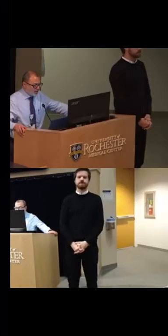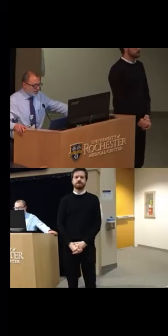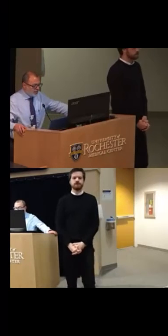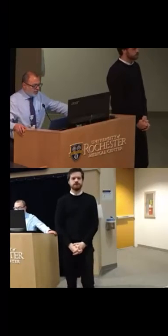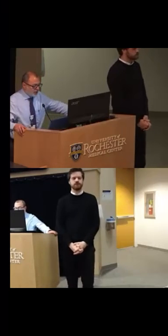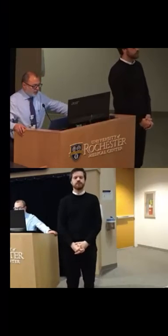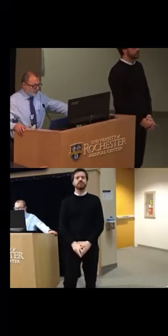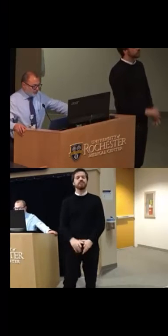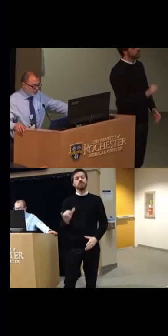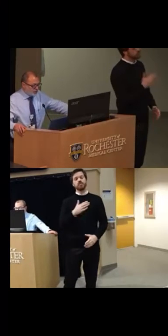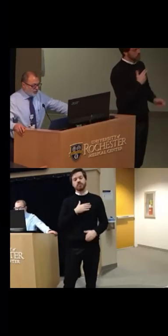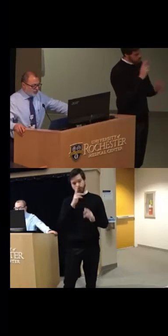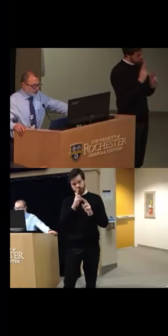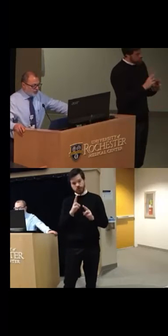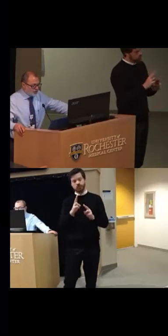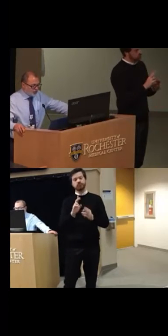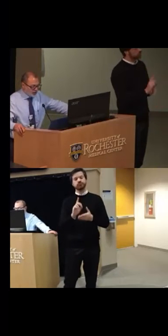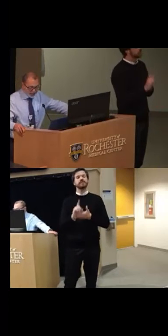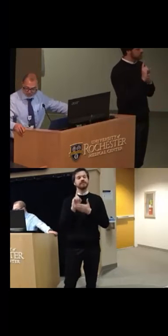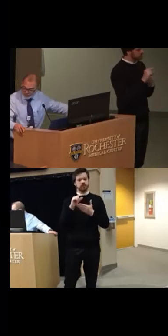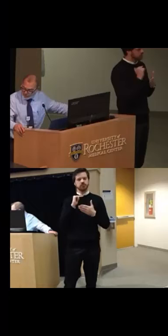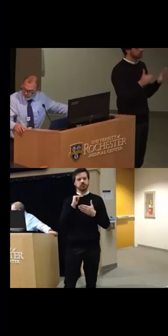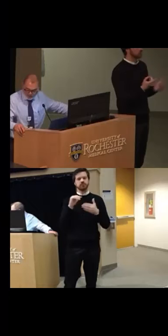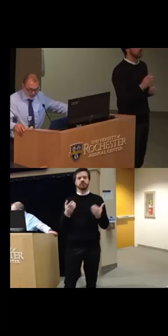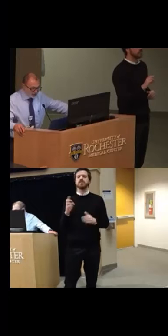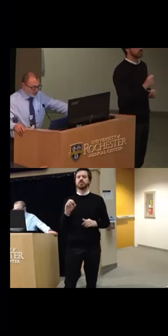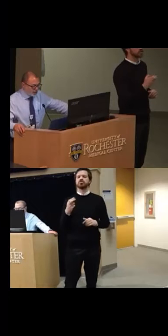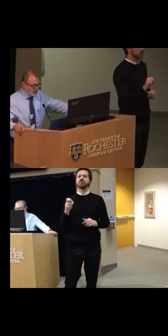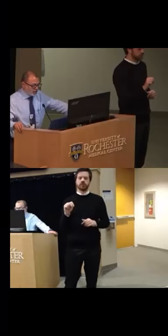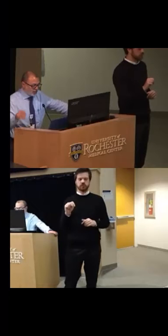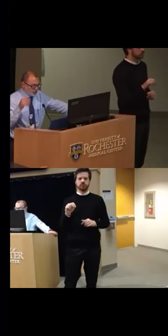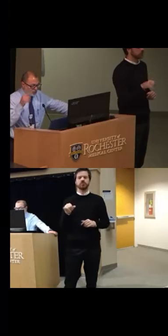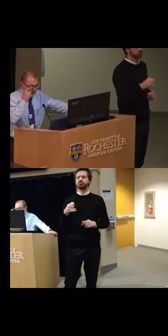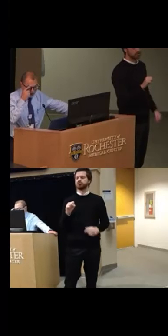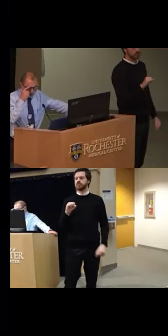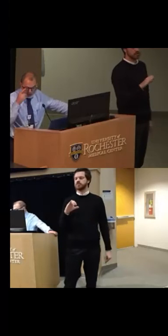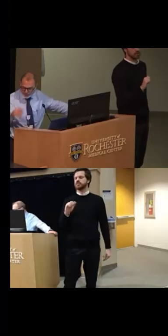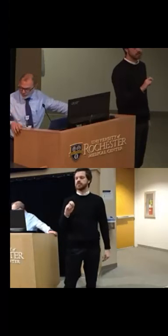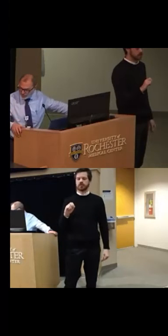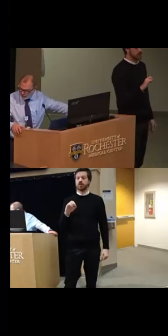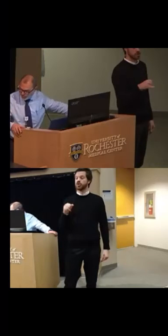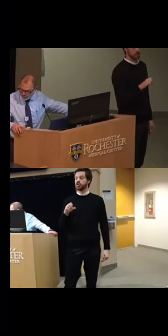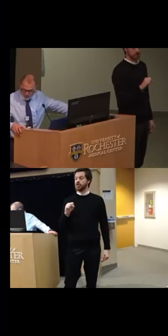my uh honor and privilege to introduce Dr Shand uh Jessica Shand who is joining the team today as